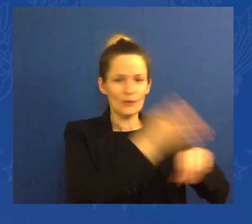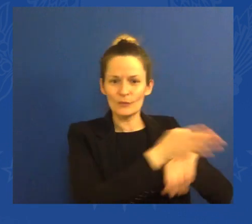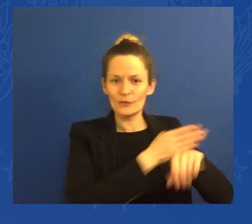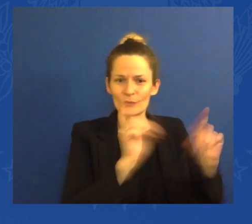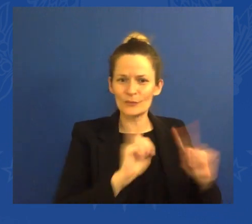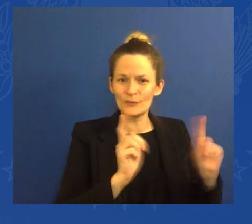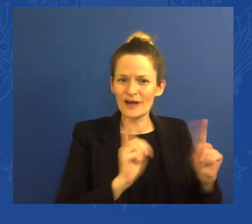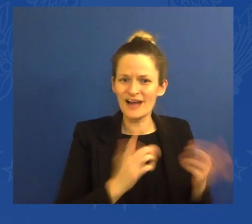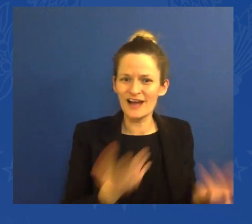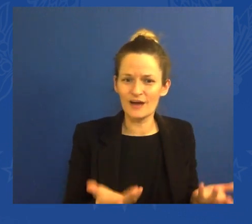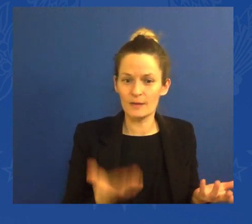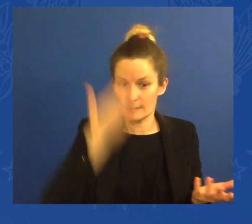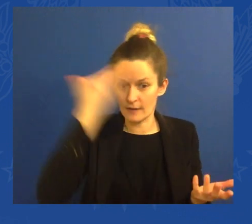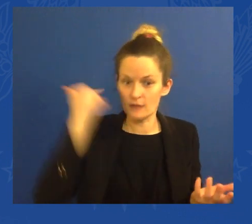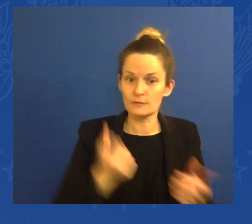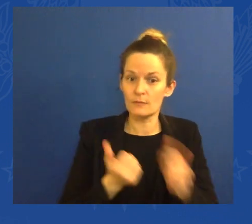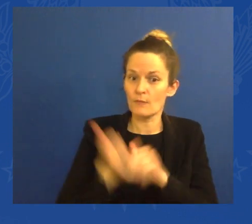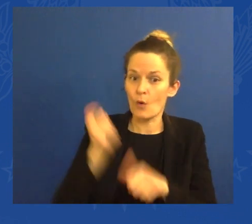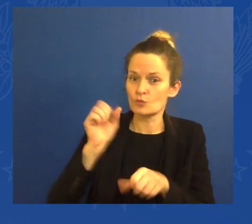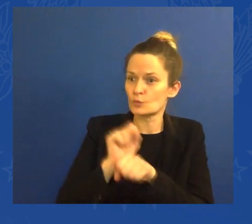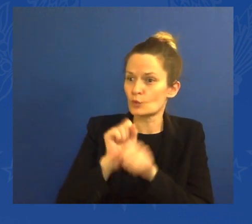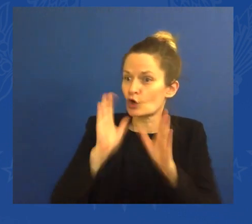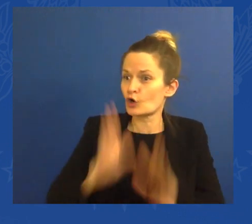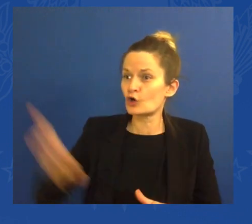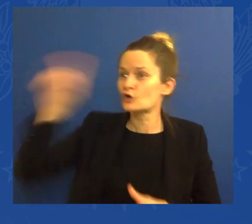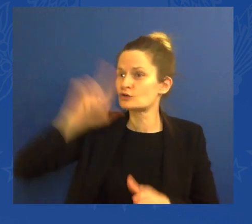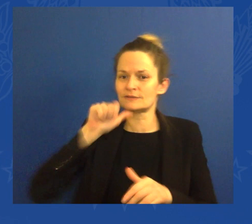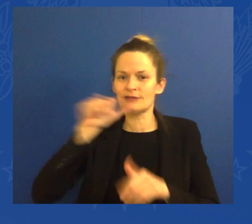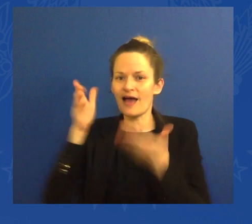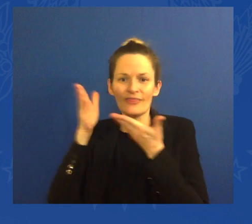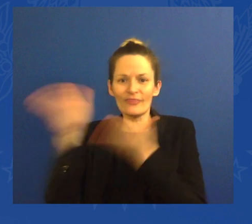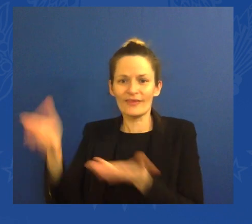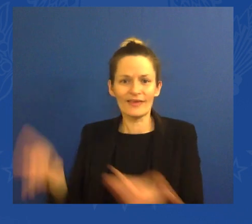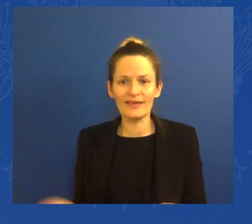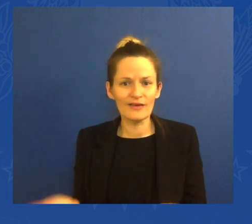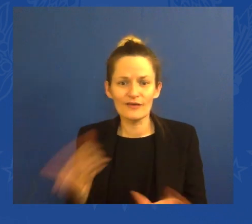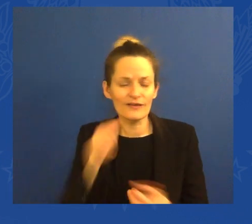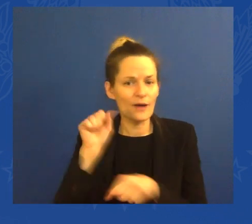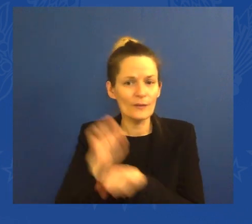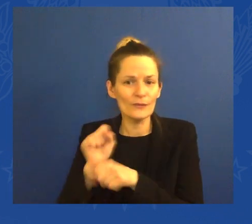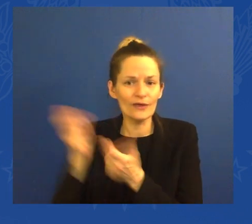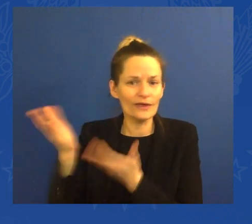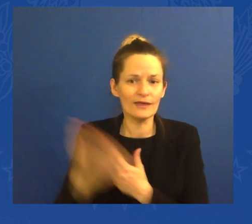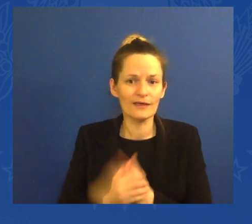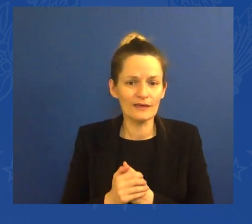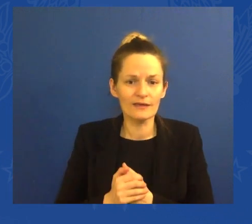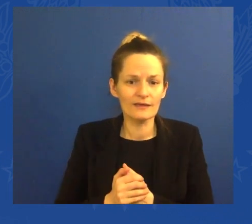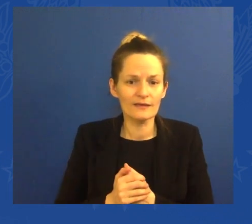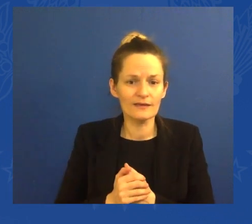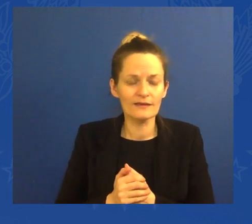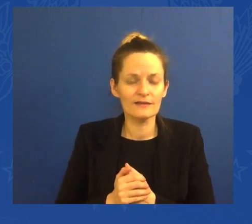And because people are making a lot more money than before, there was a lot of cash at hand, and they did not use that cash